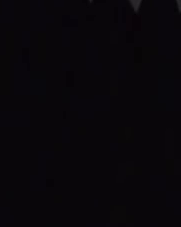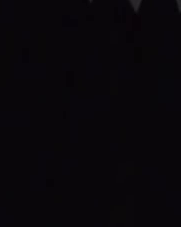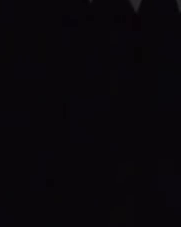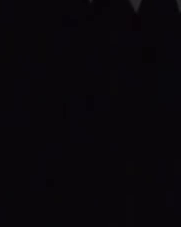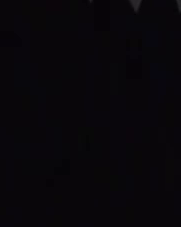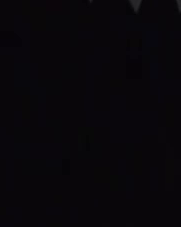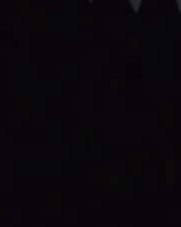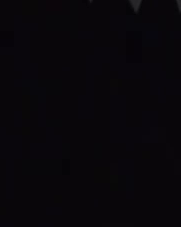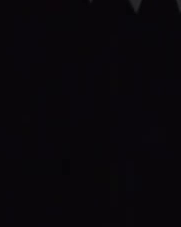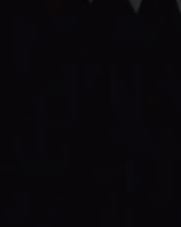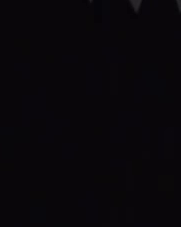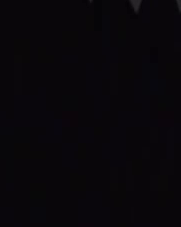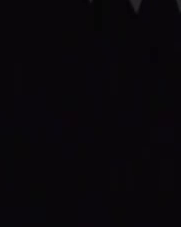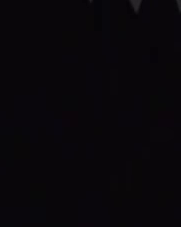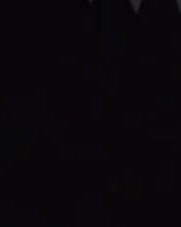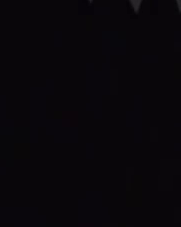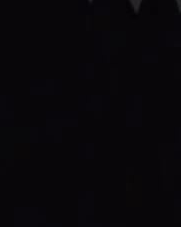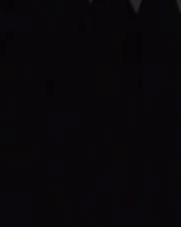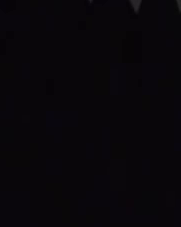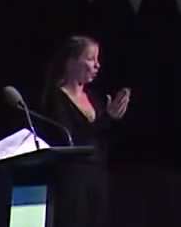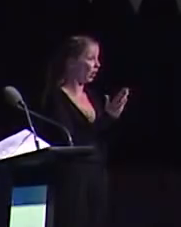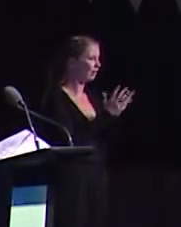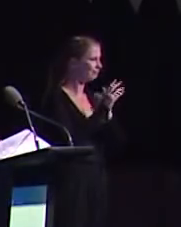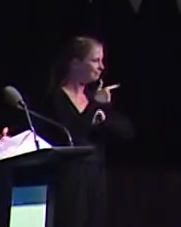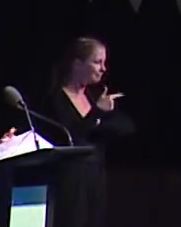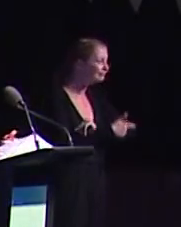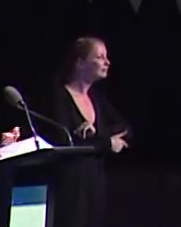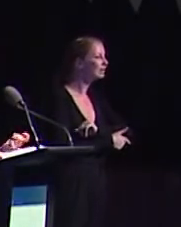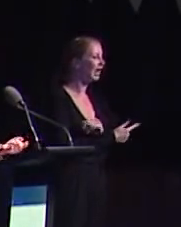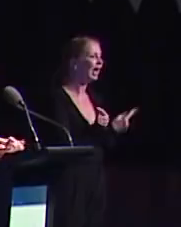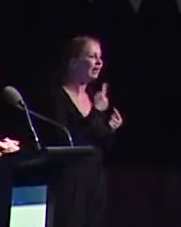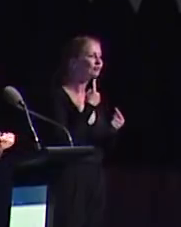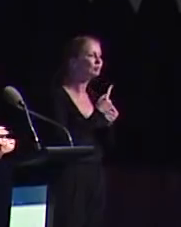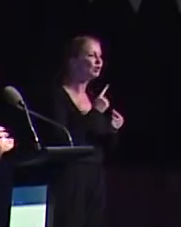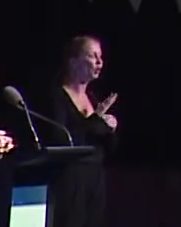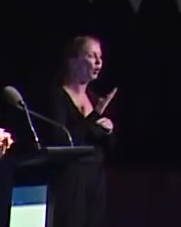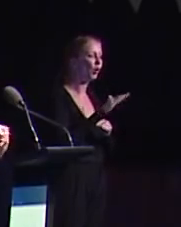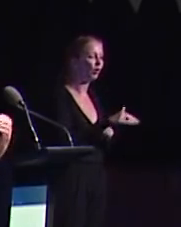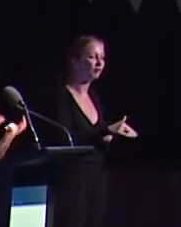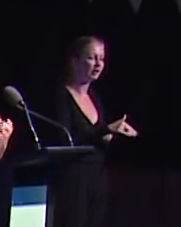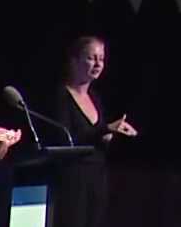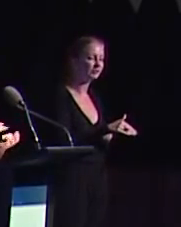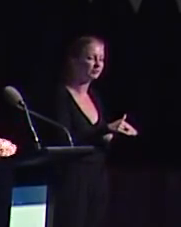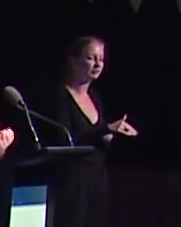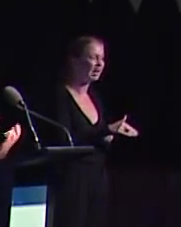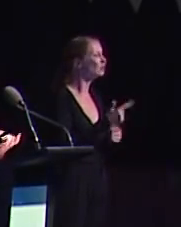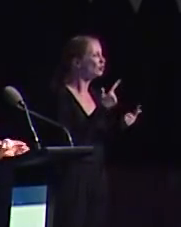And Wollstonecraft's text is a detailed elaboration of the way that the sexual difference and ideas